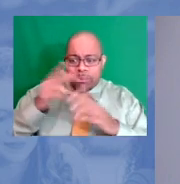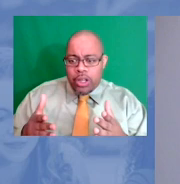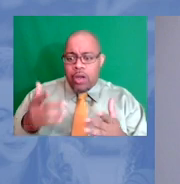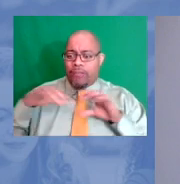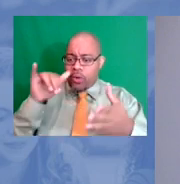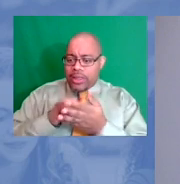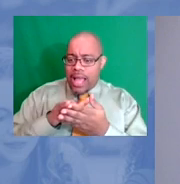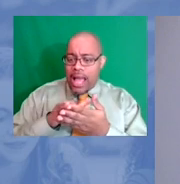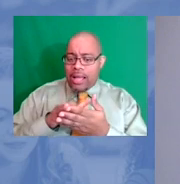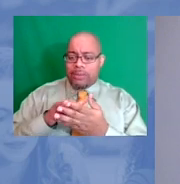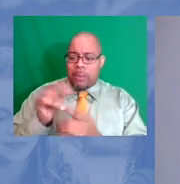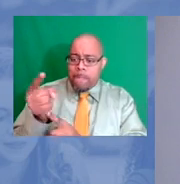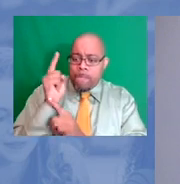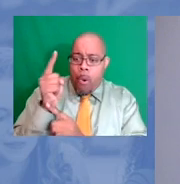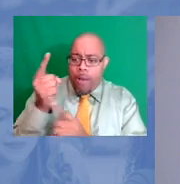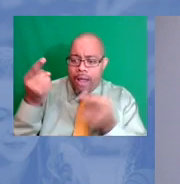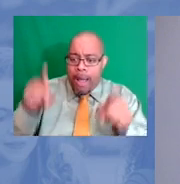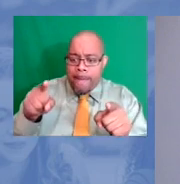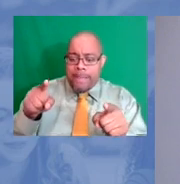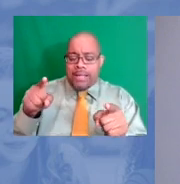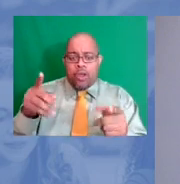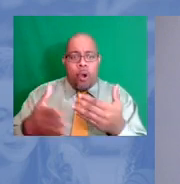NOTICE. ALMOST A YEAR AND A HALF AGO.